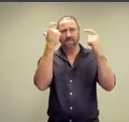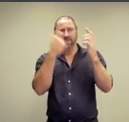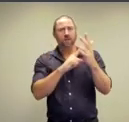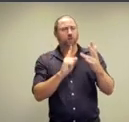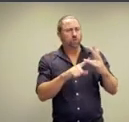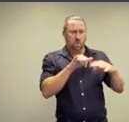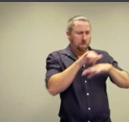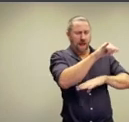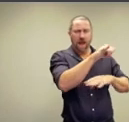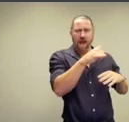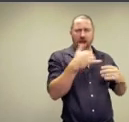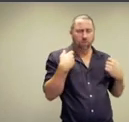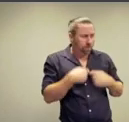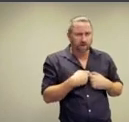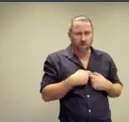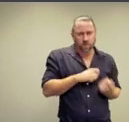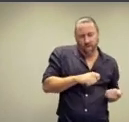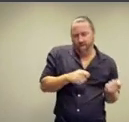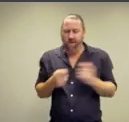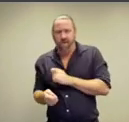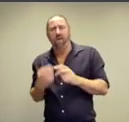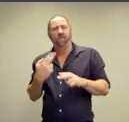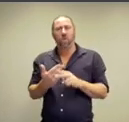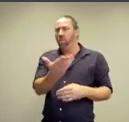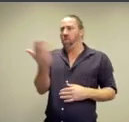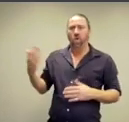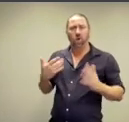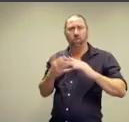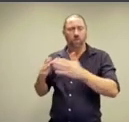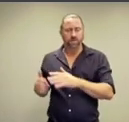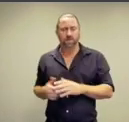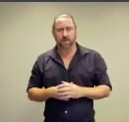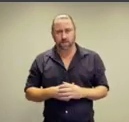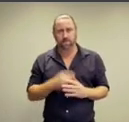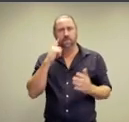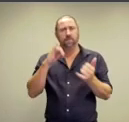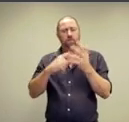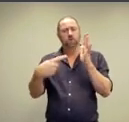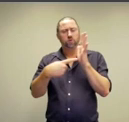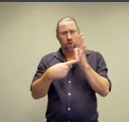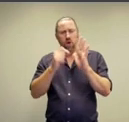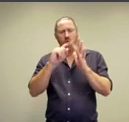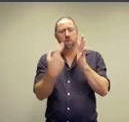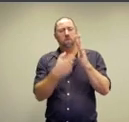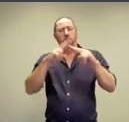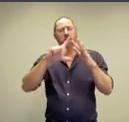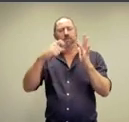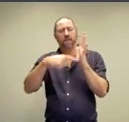from uniform item into something that could be worn by the average person.